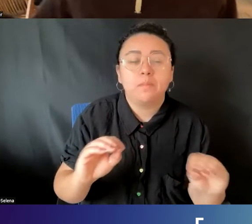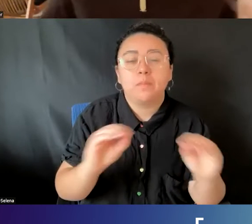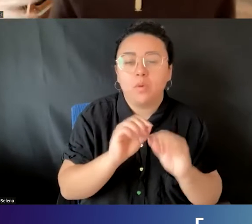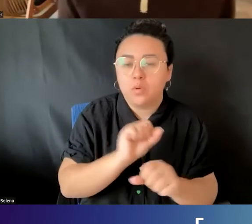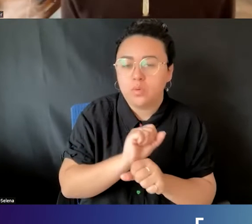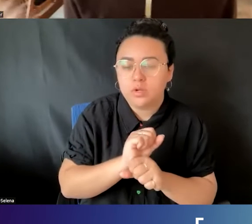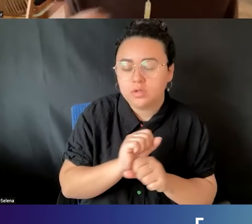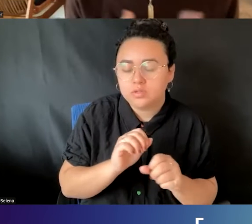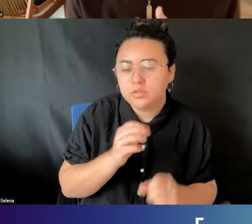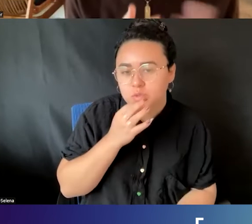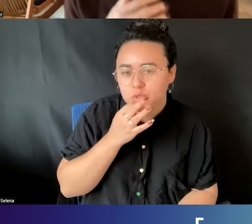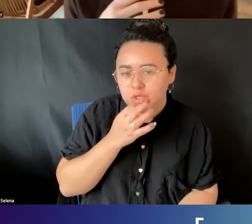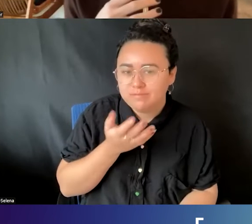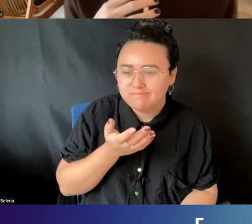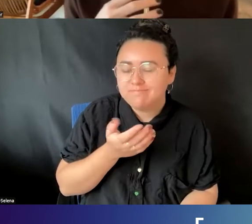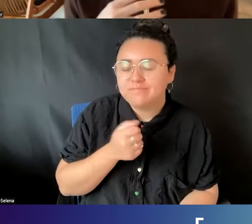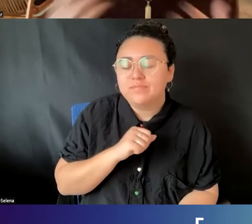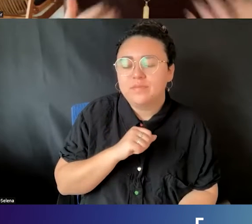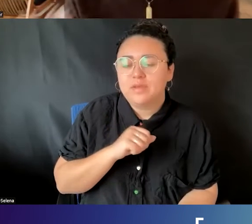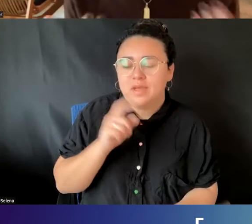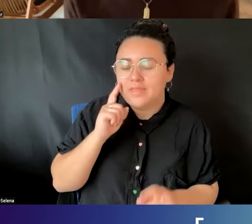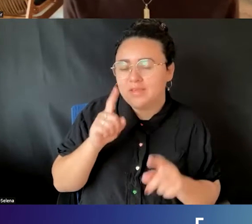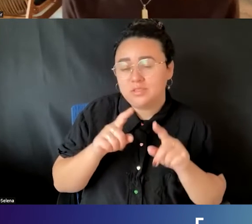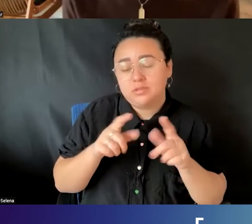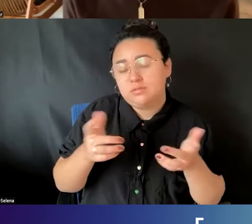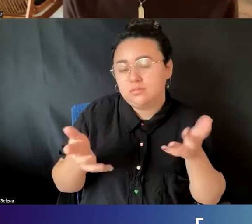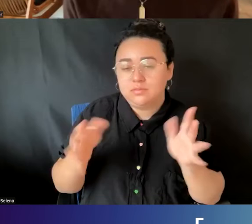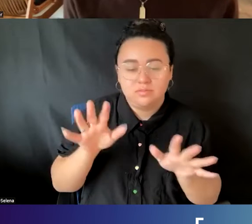So I think there's just again, this is maybe like a broken record